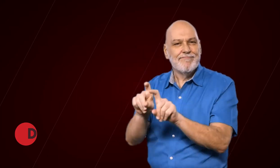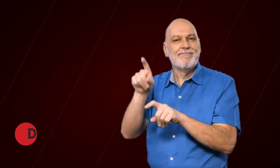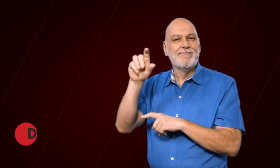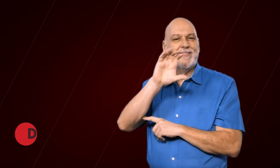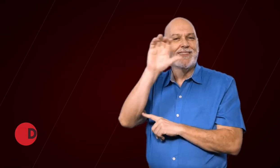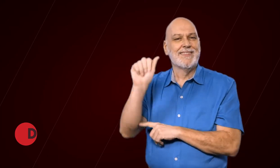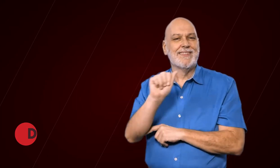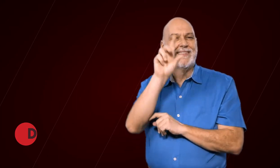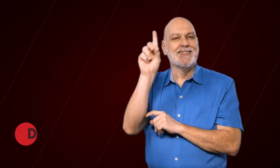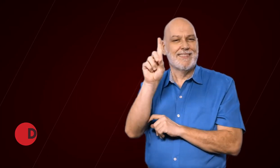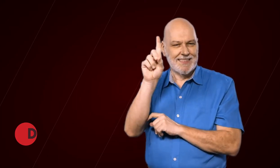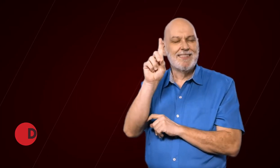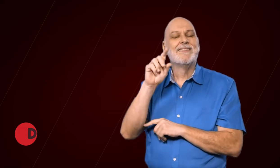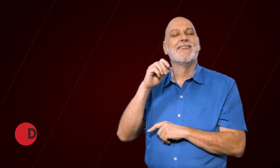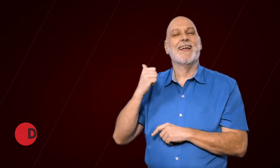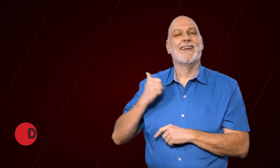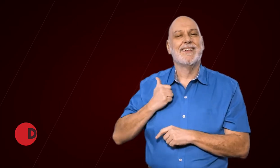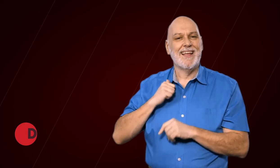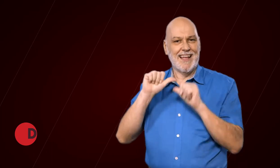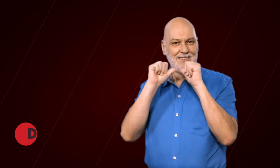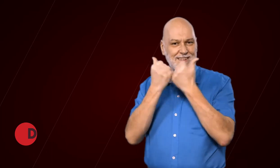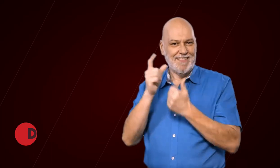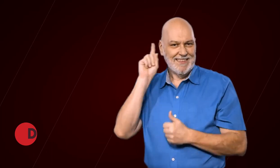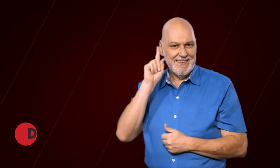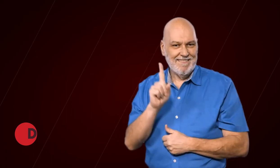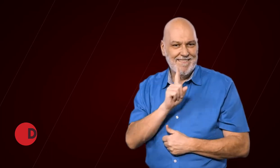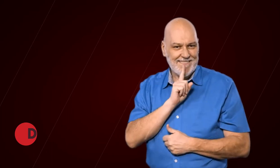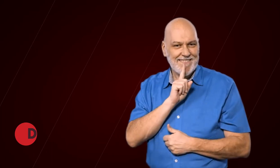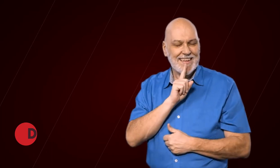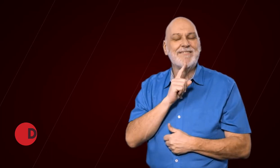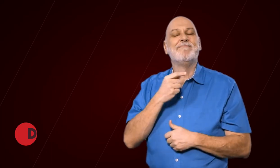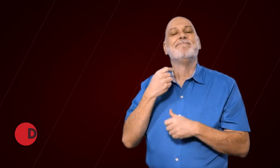We asked the Canadian Association of the Deaf (CAD):